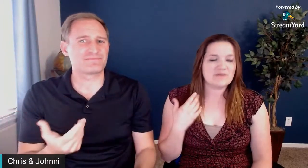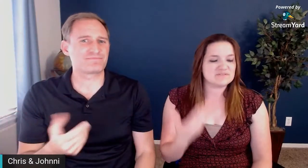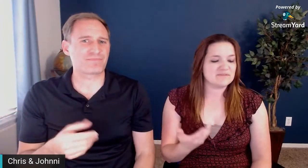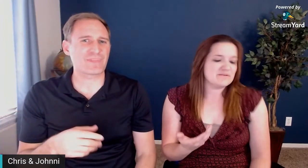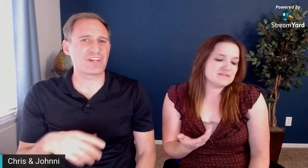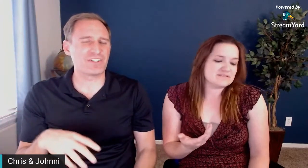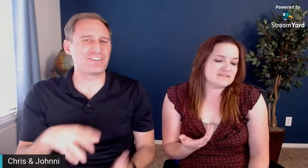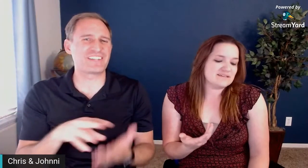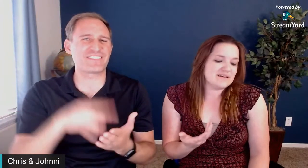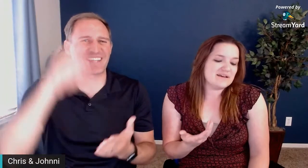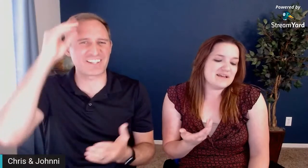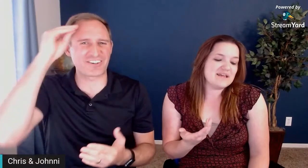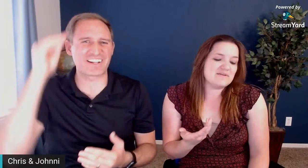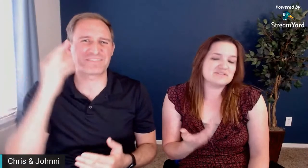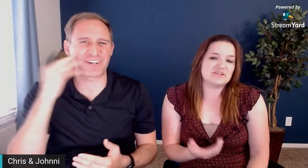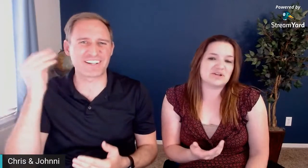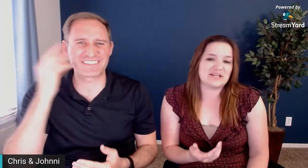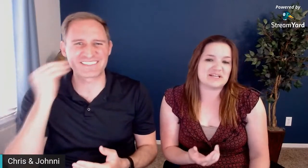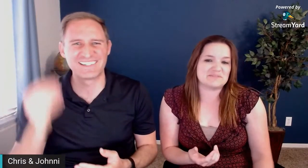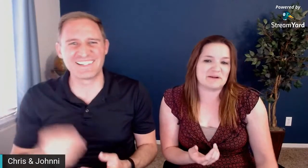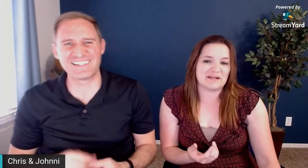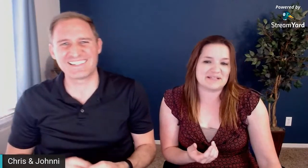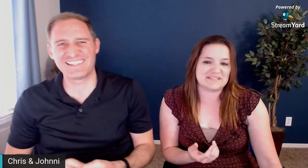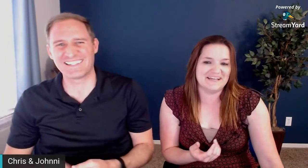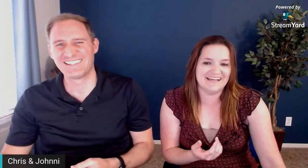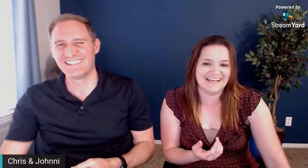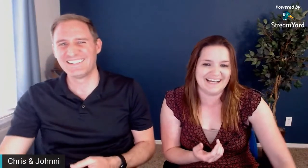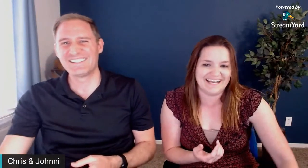it was it was definitely a learning it was a learning experience